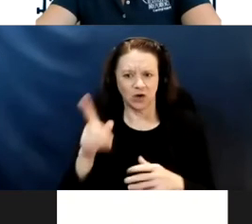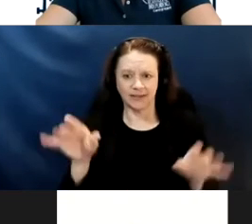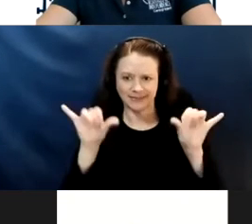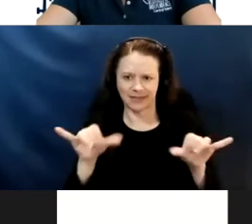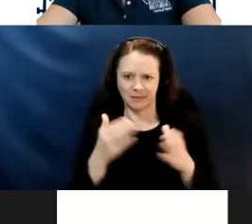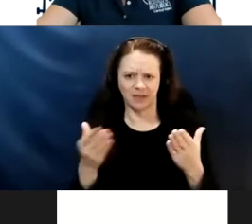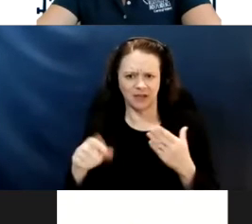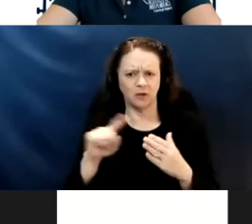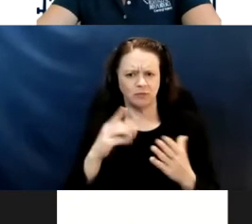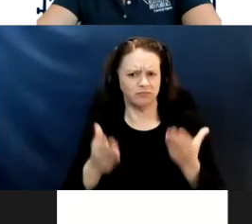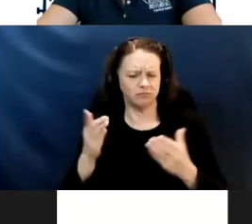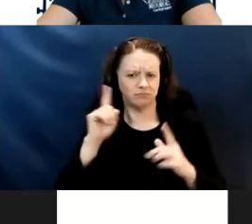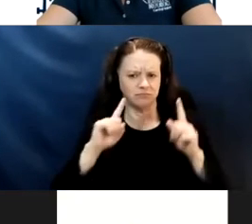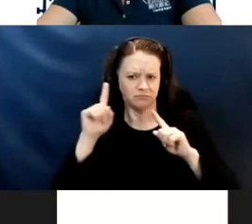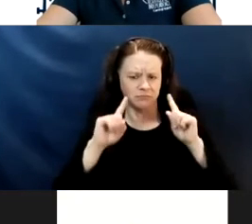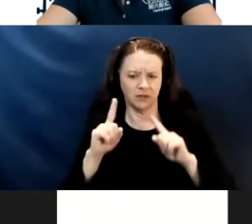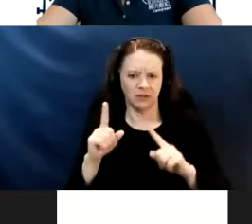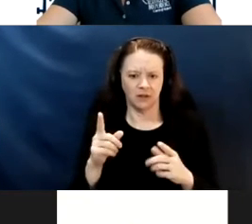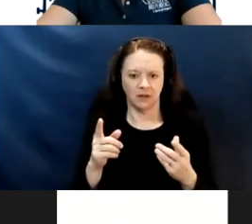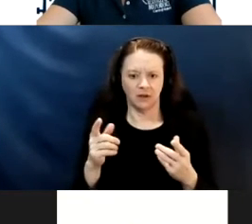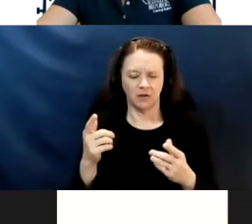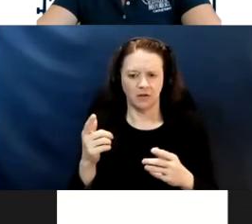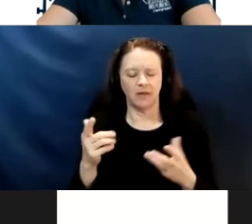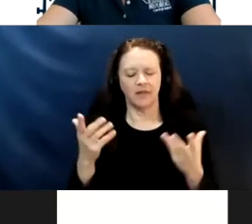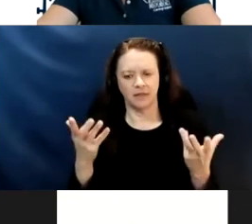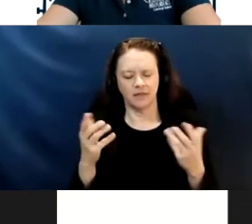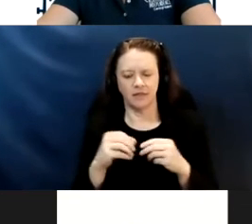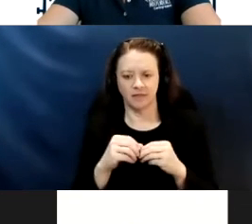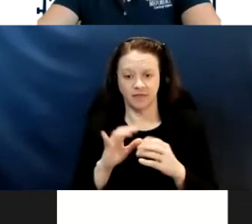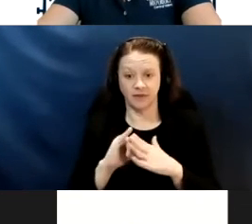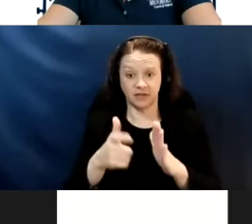that the demand for vaccines, especially now